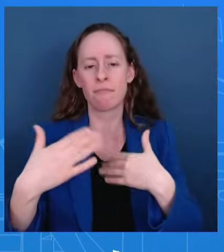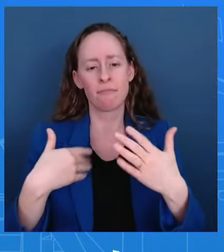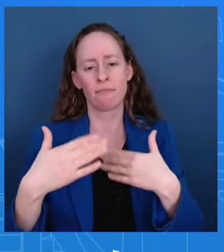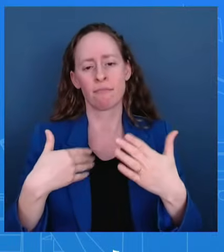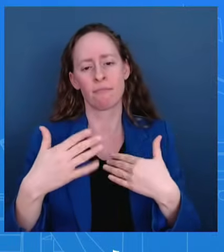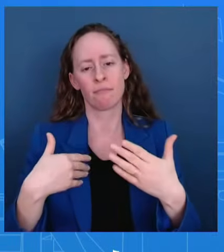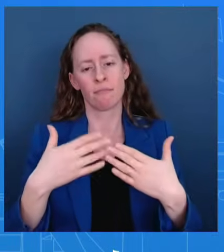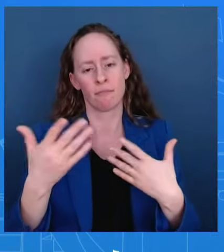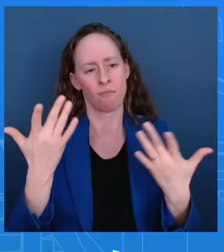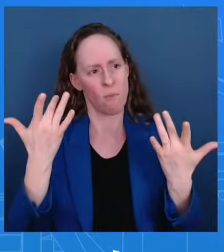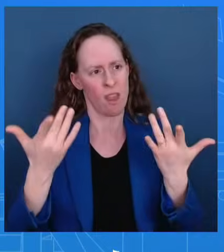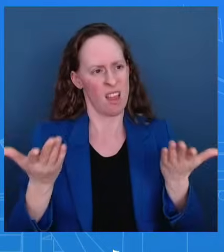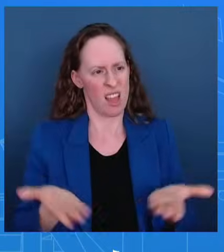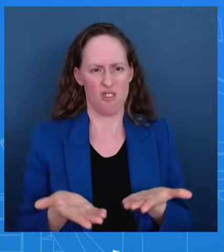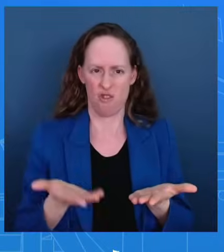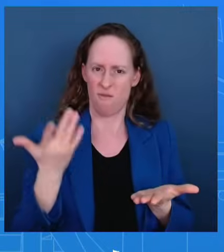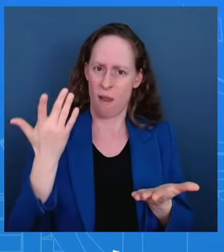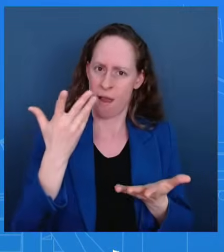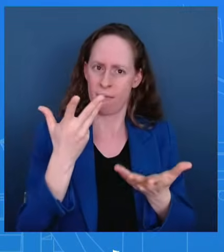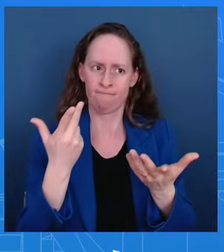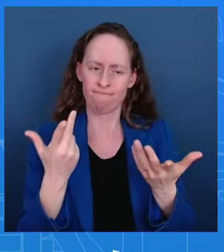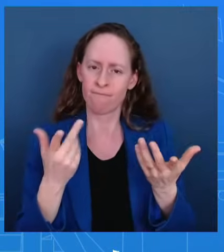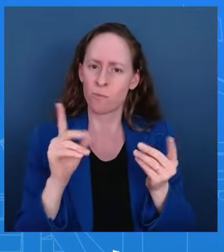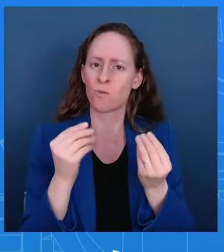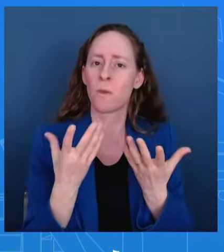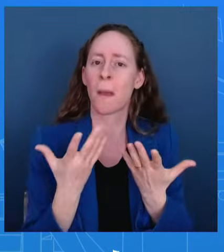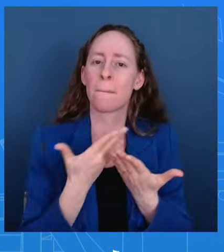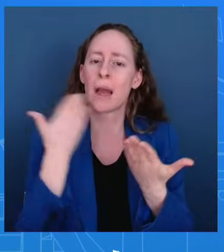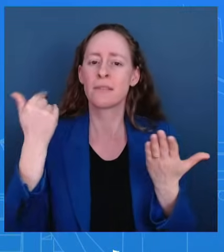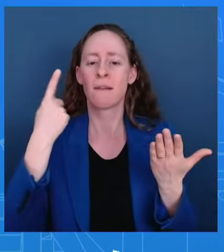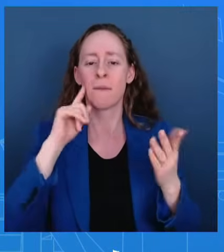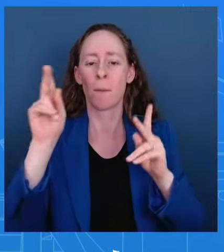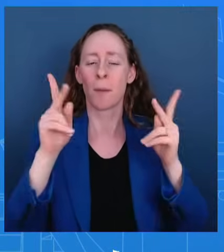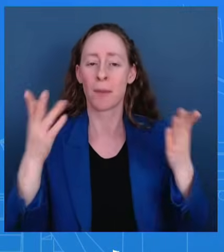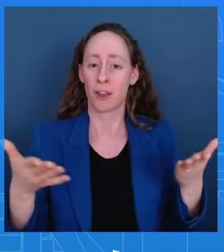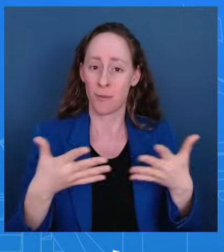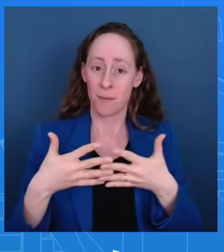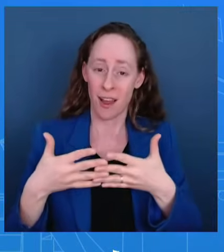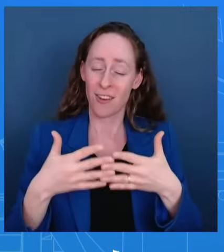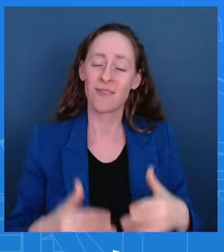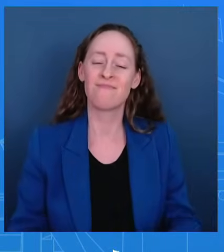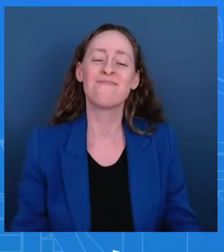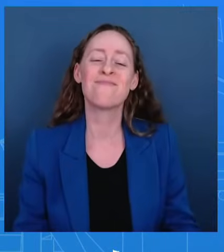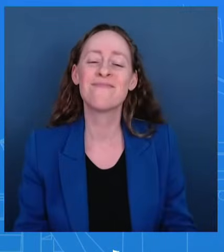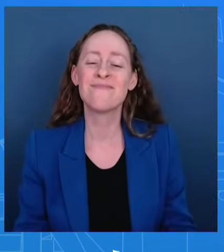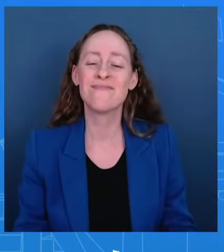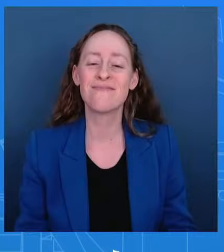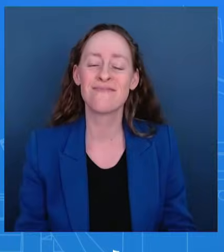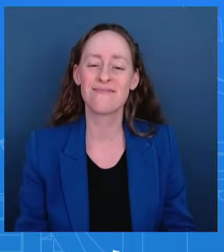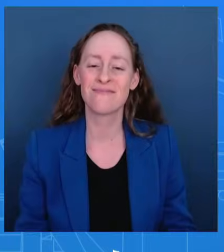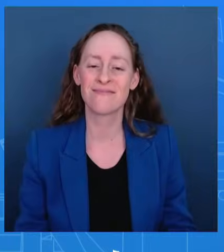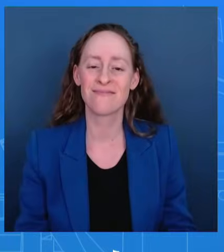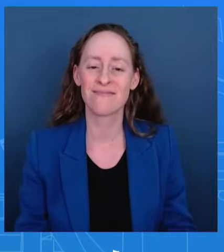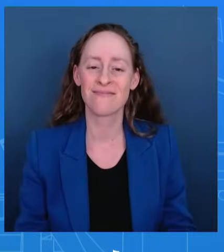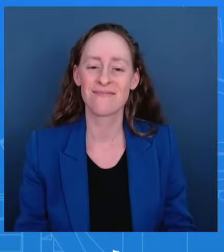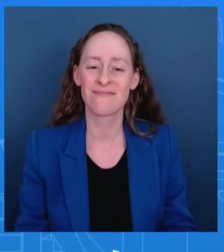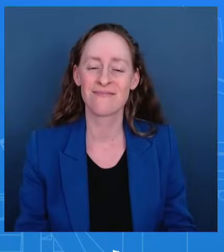And that's probably all I can share at this time. Monica. The Press: Thank you, Karine. The Press: On Morehouse. You said the President is going to "meet the moment." Does that mean he's going to specifically address